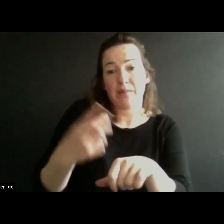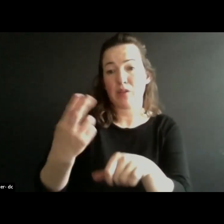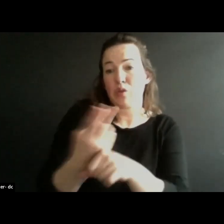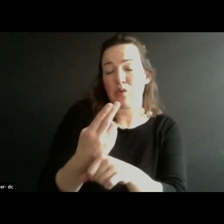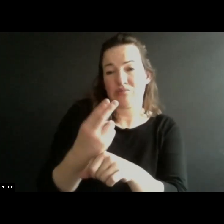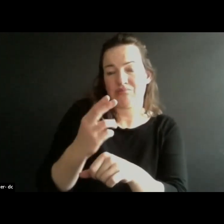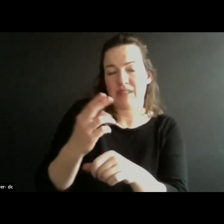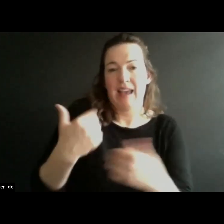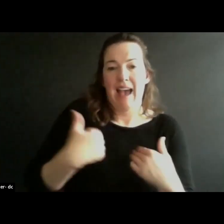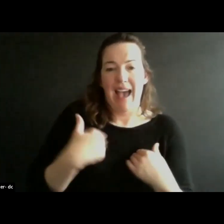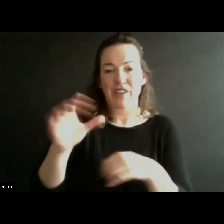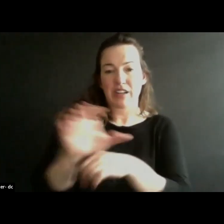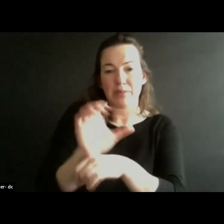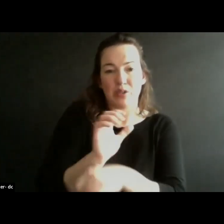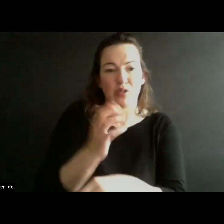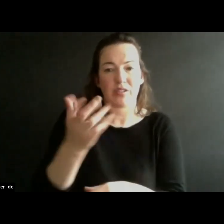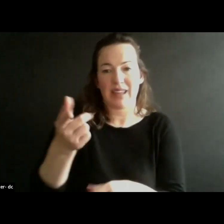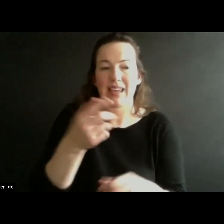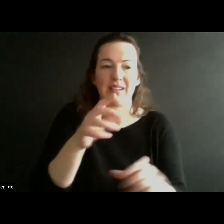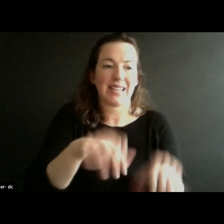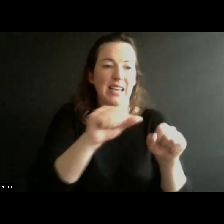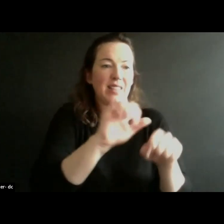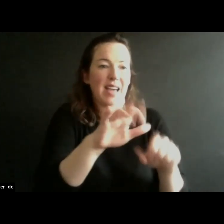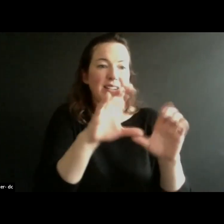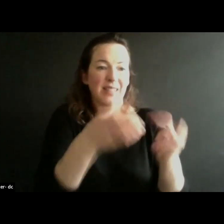They can take those skills and maybe go into a different course or feel more comfortable